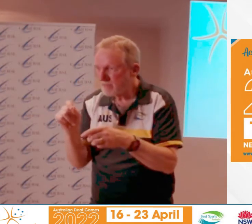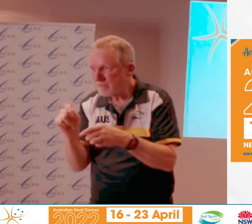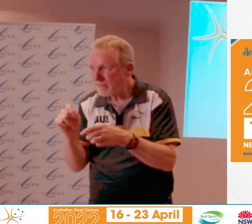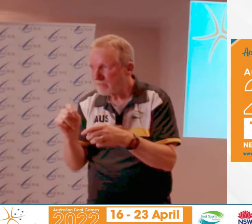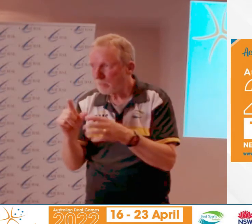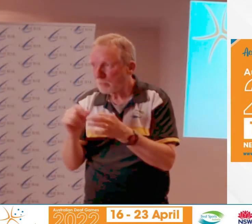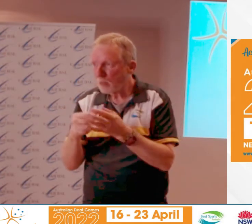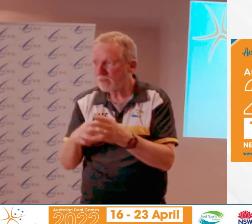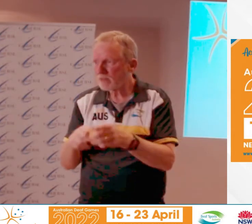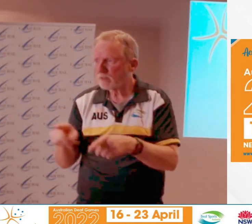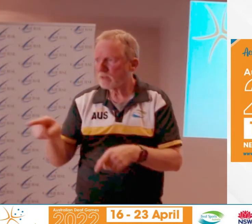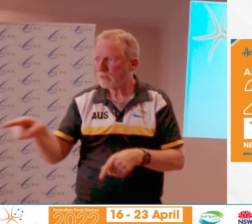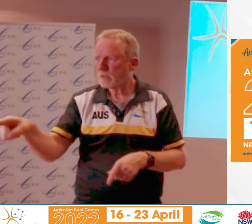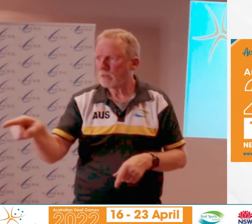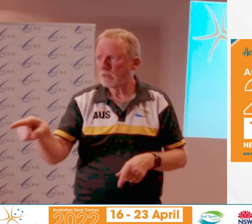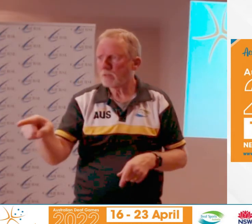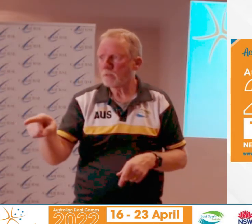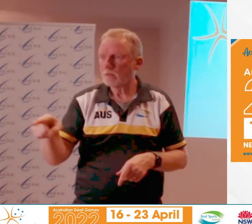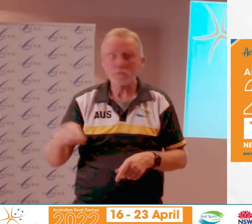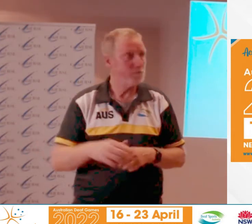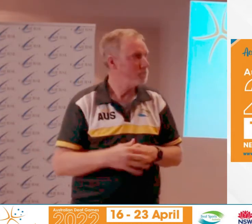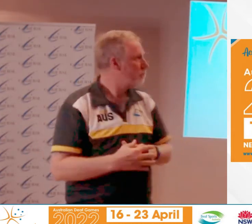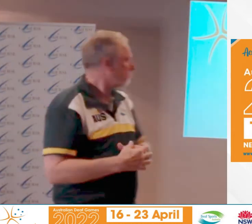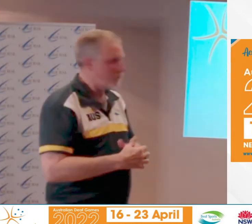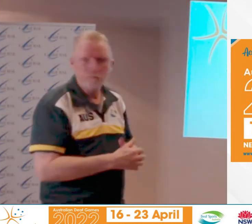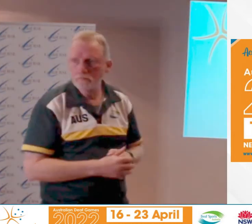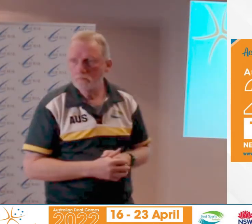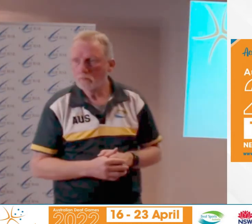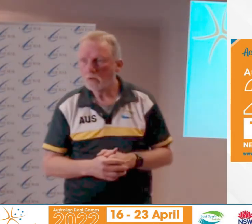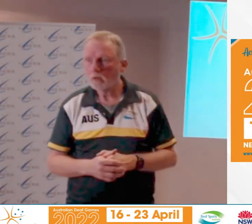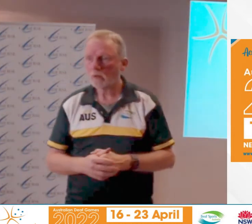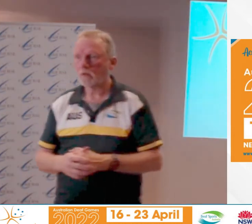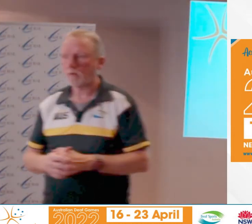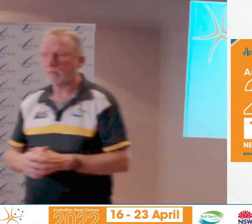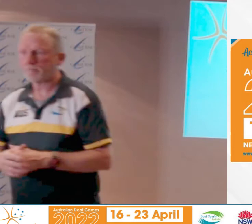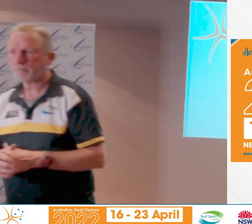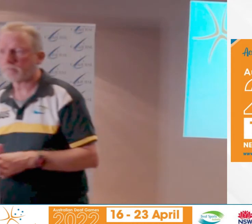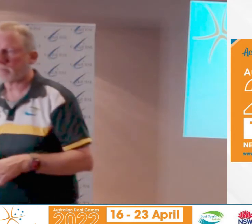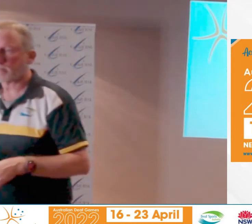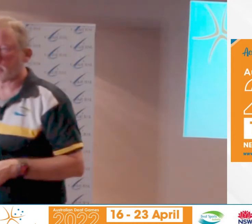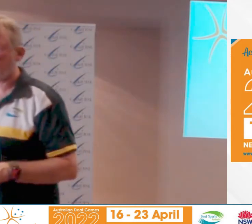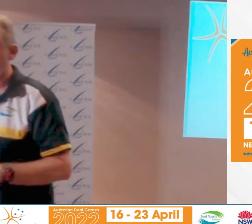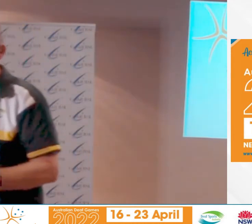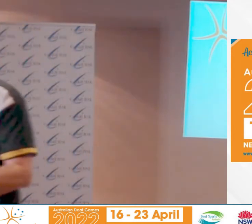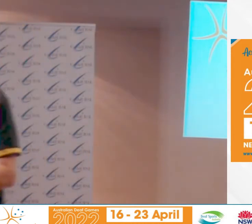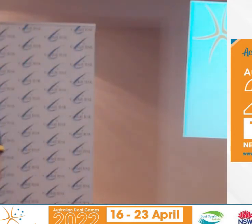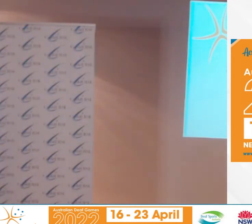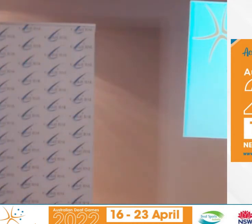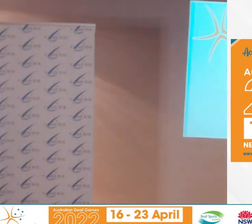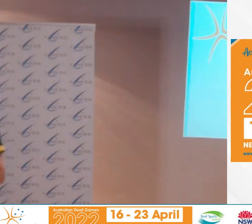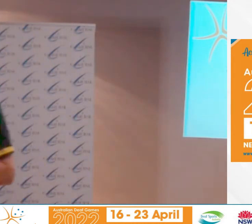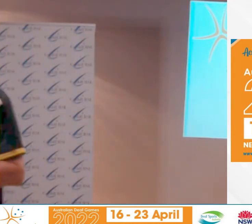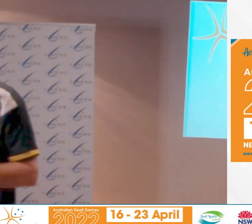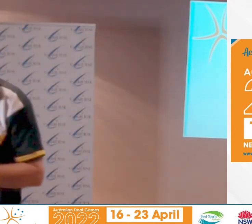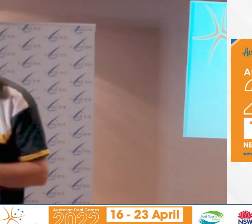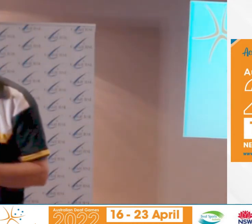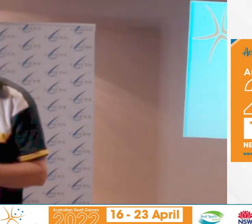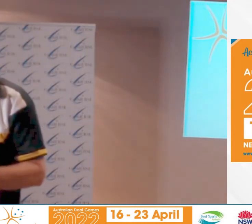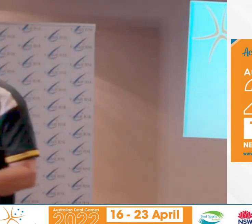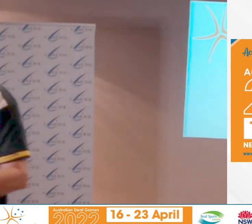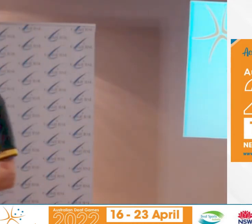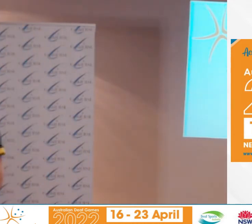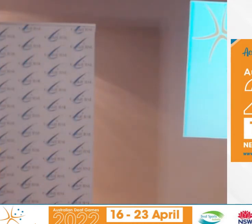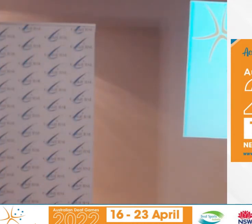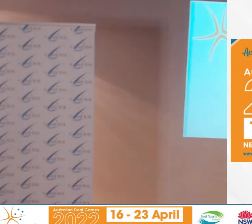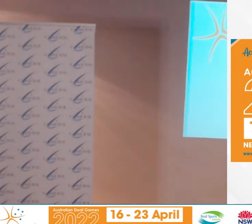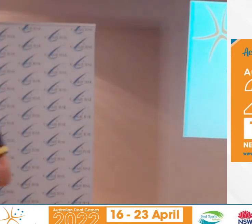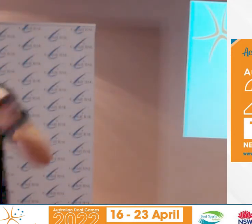here